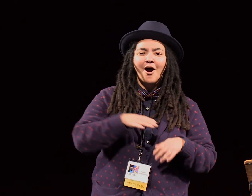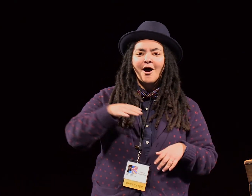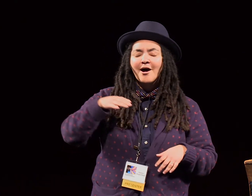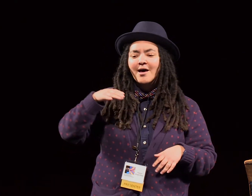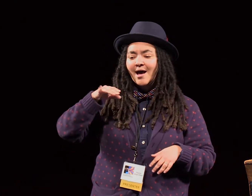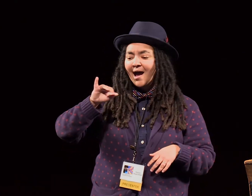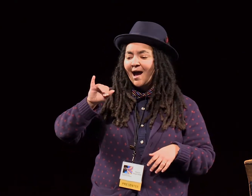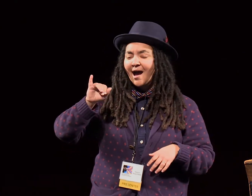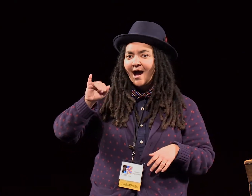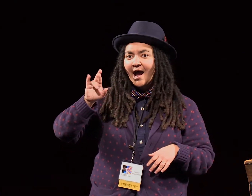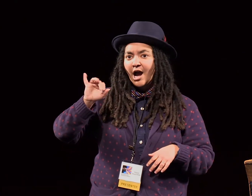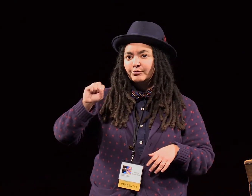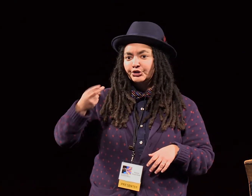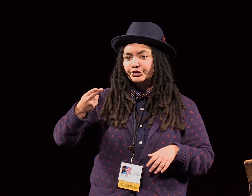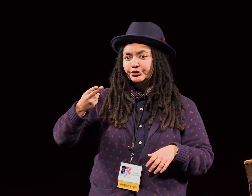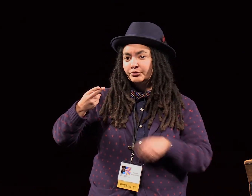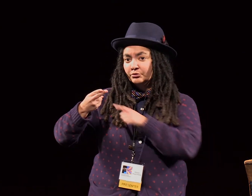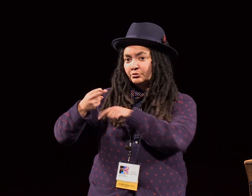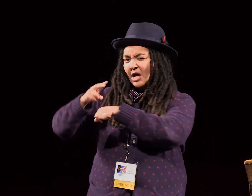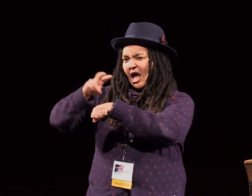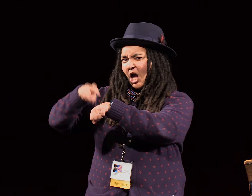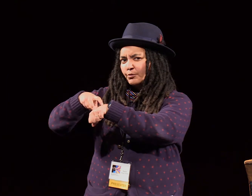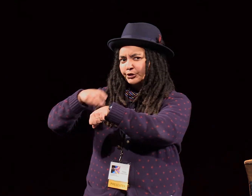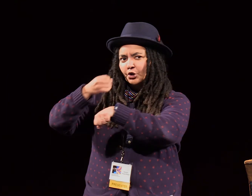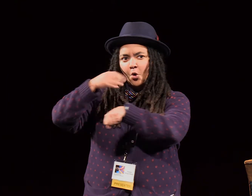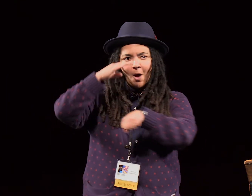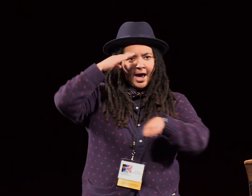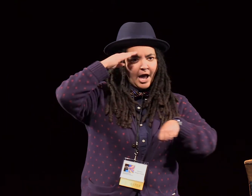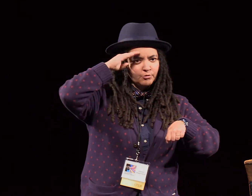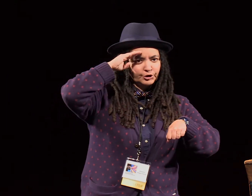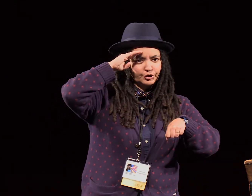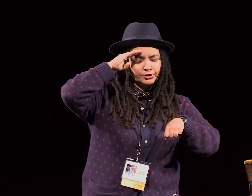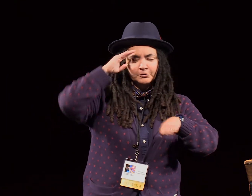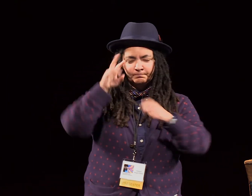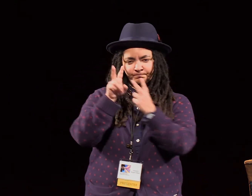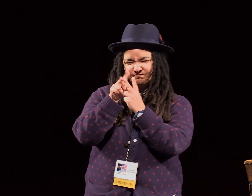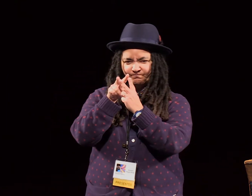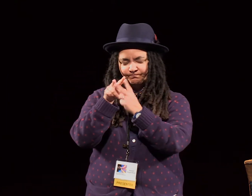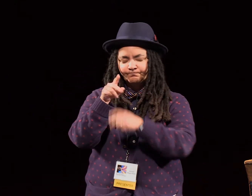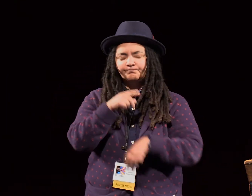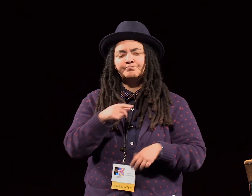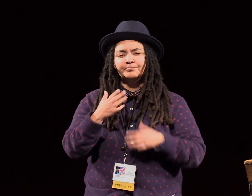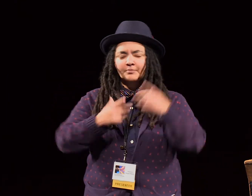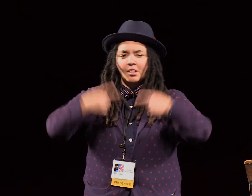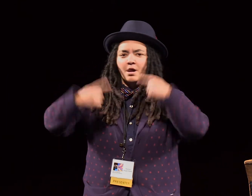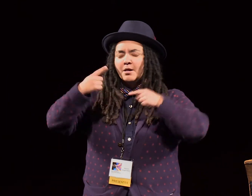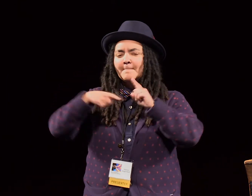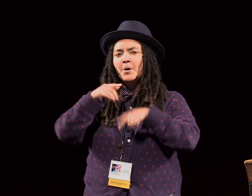I've done a bit of research on Irish Sign Language, which can be signed one of two ways.